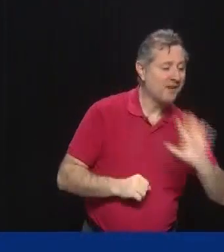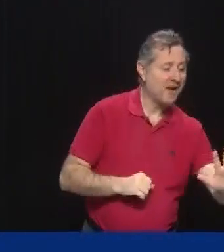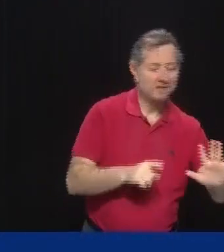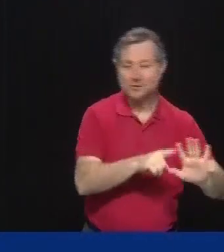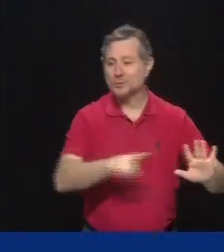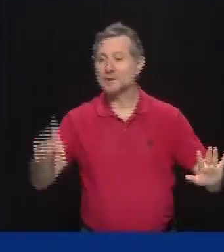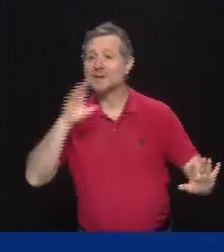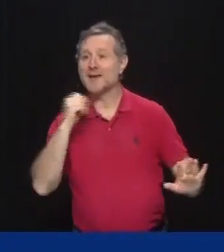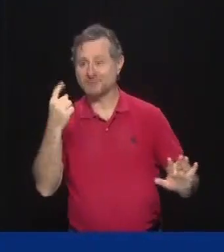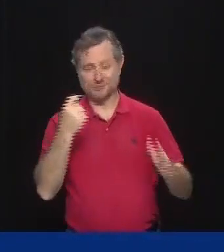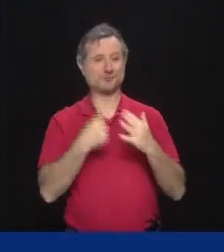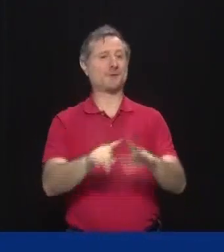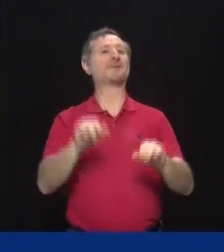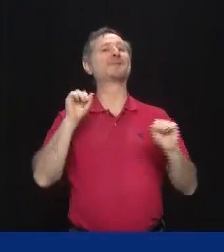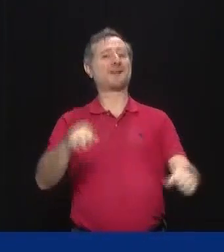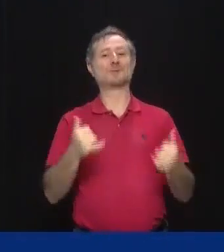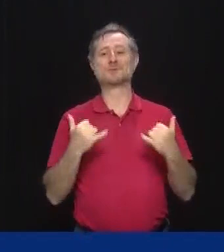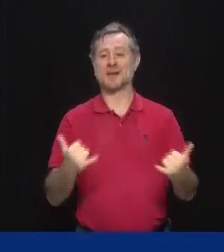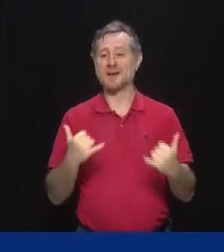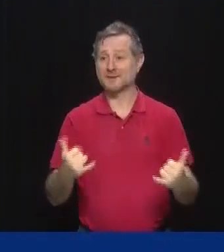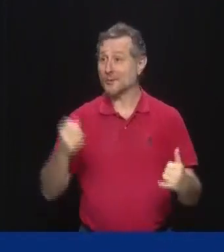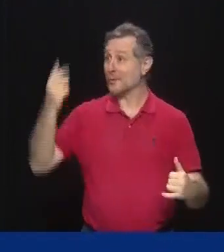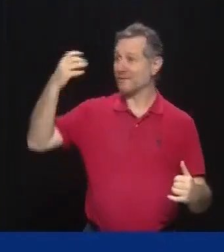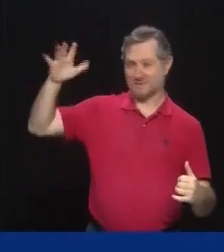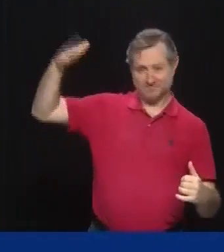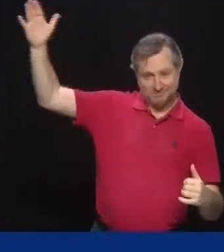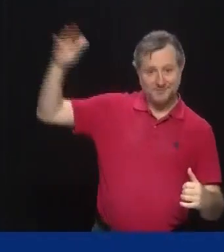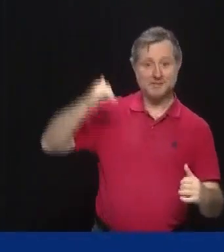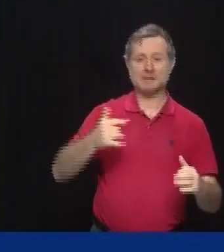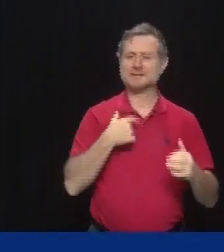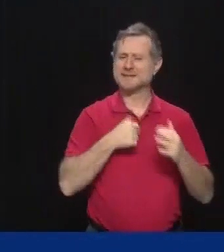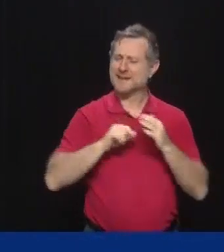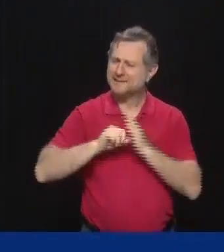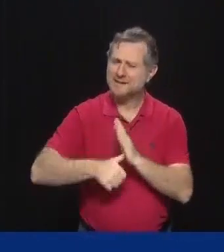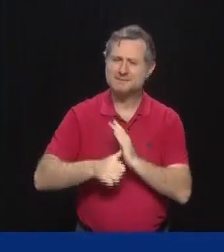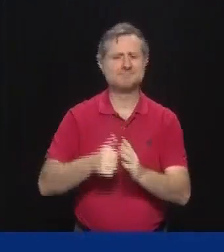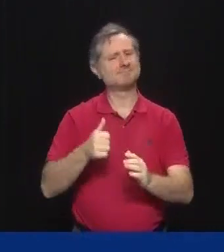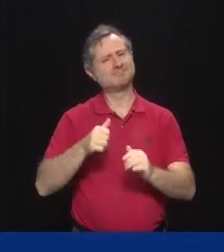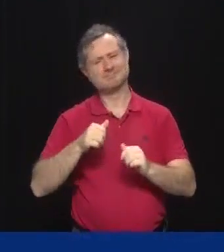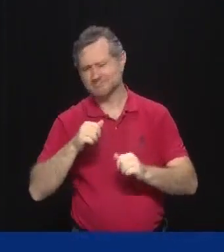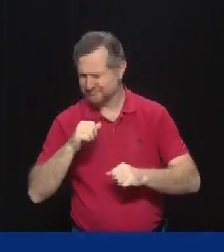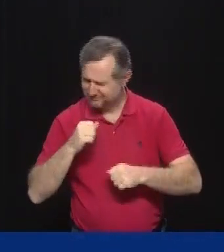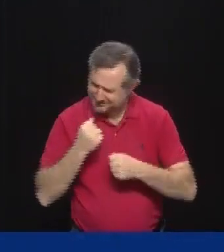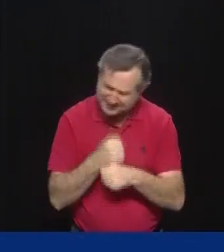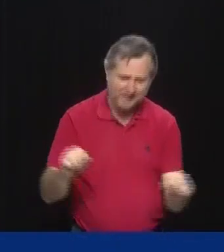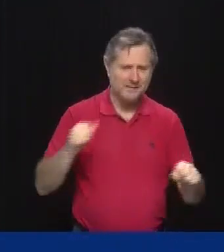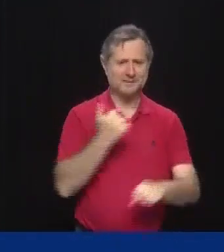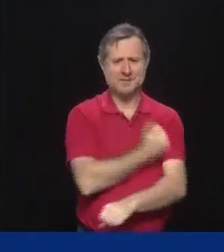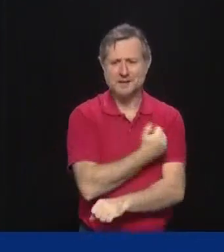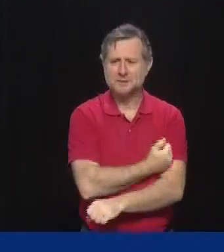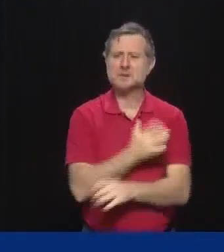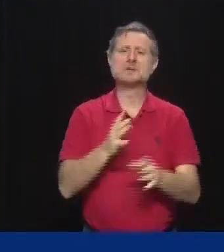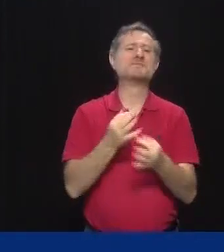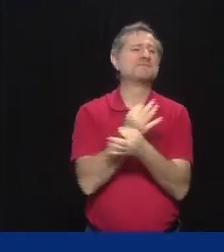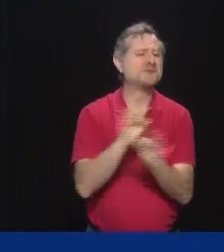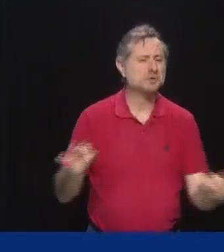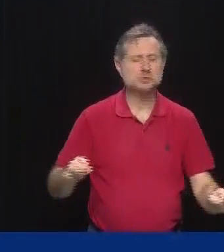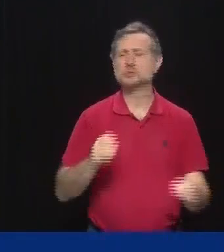YORK STATE CHAPTER OF THE AMERICAN ACADEMY OF PAIEDIATRICS. WE'LL CONTINUE TO GET THE WORD OUT THAT THESE ARE REALLY GOOD VACCINES. THEY'RE SAFE.